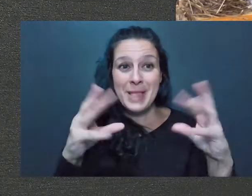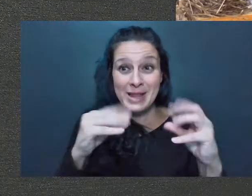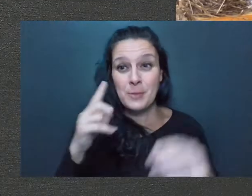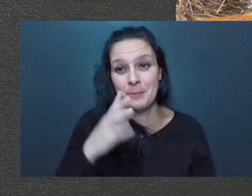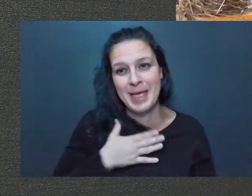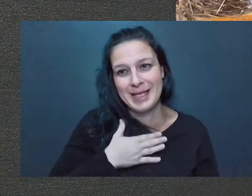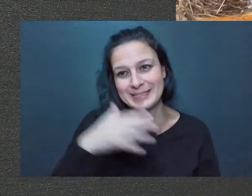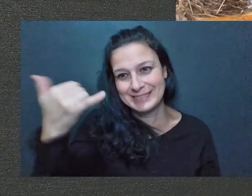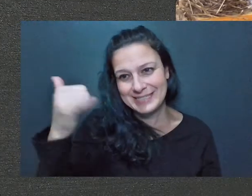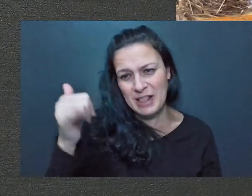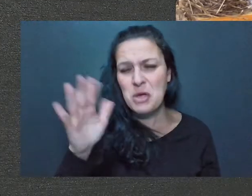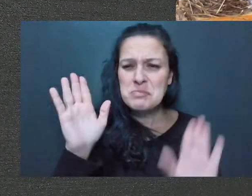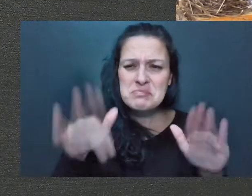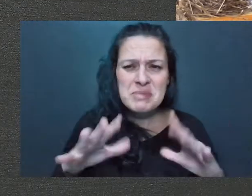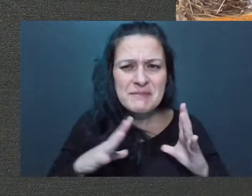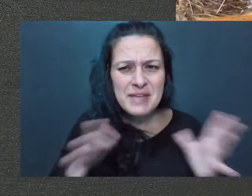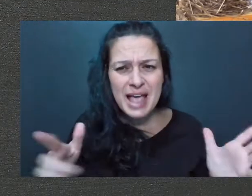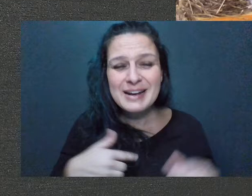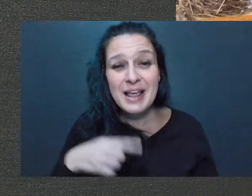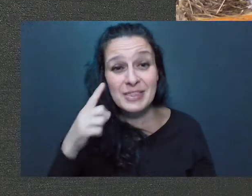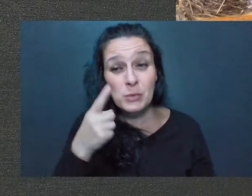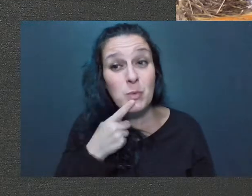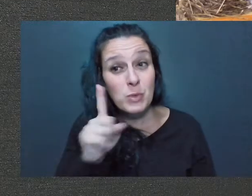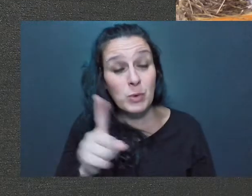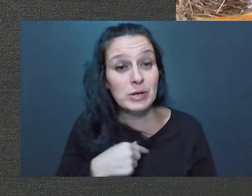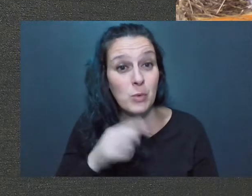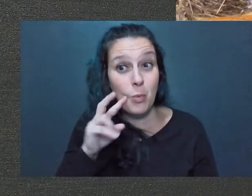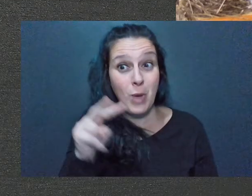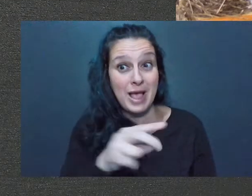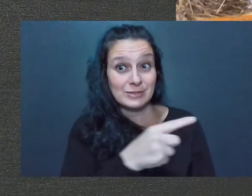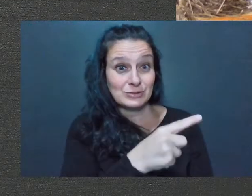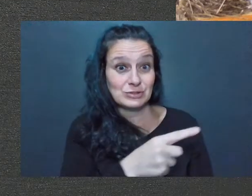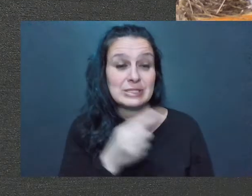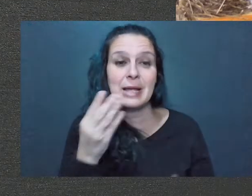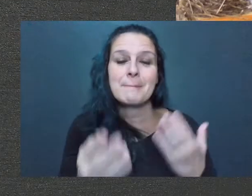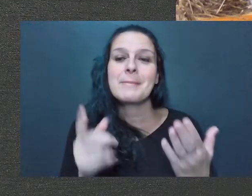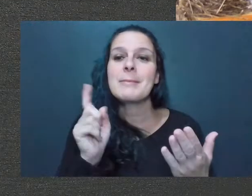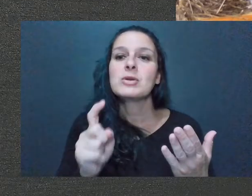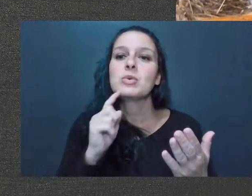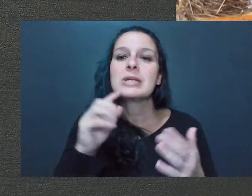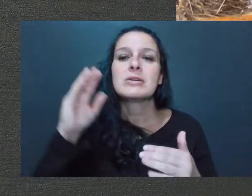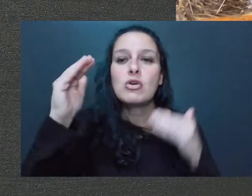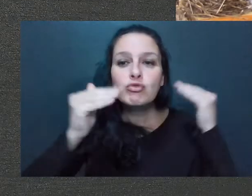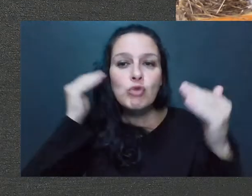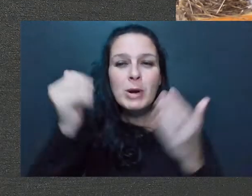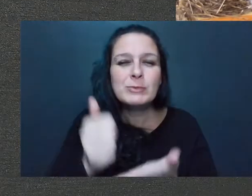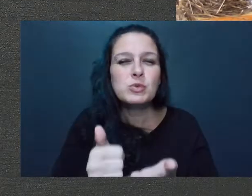and it's yellow, but it's, I think it's going to work. So watch what I'm going to do. You might need a grownup to help you at least